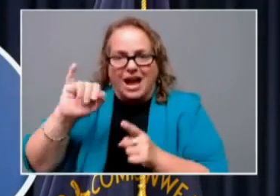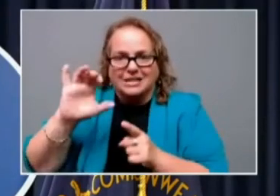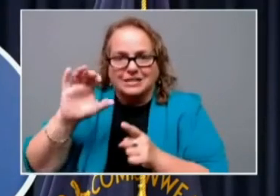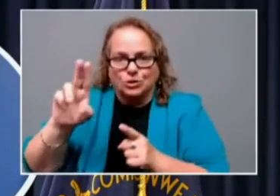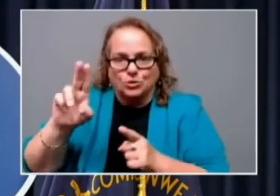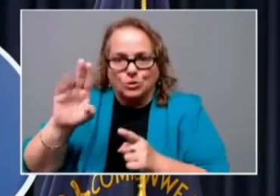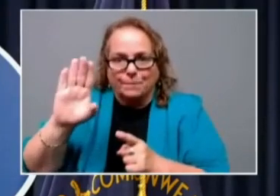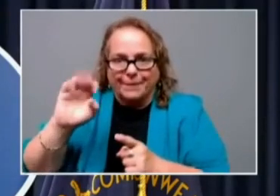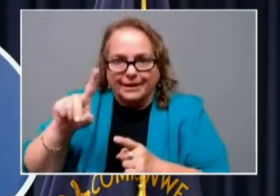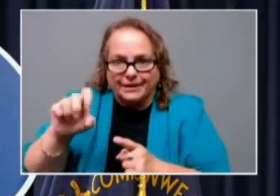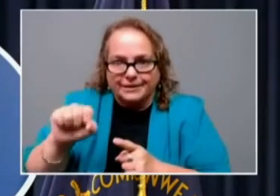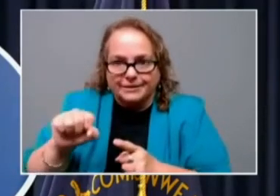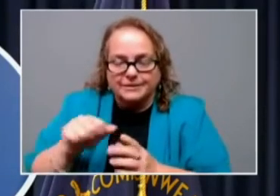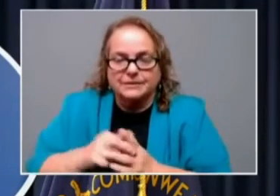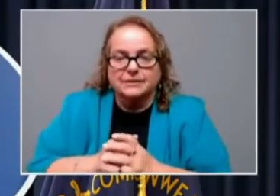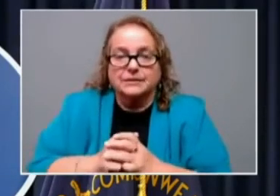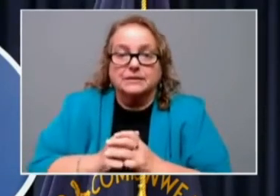many of them are